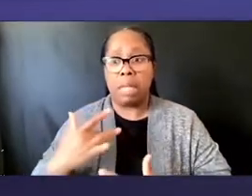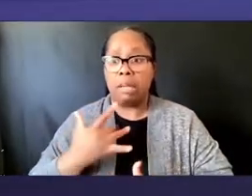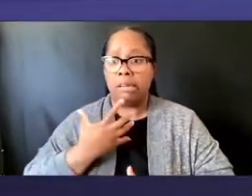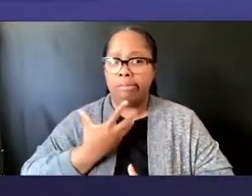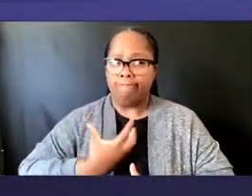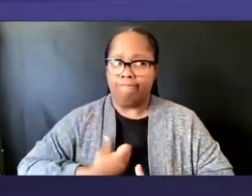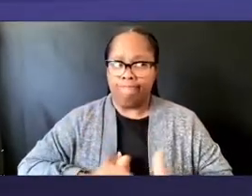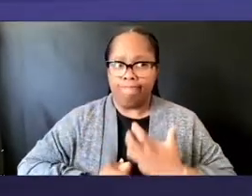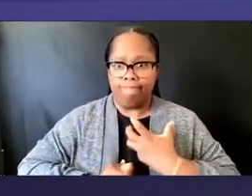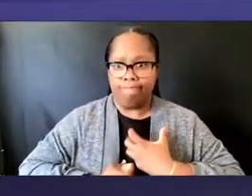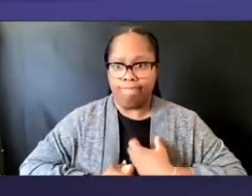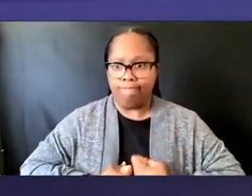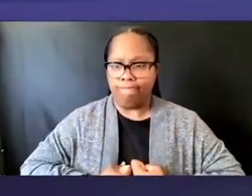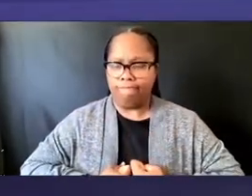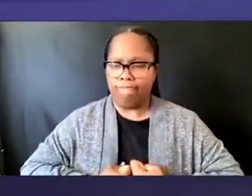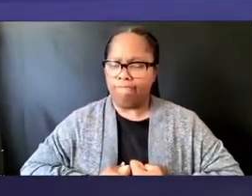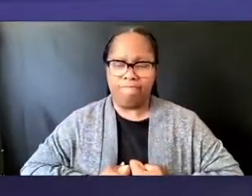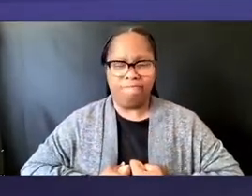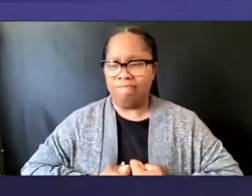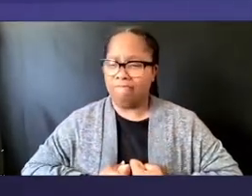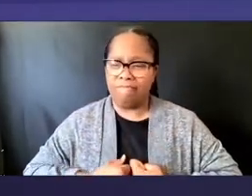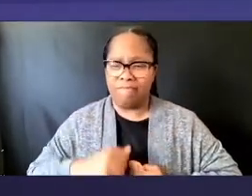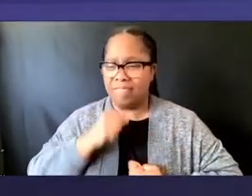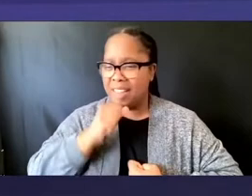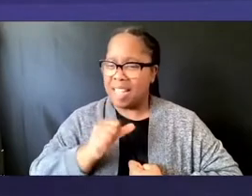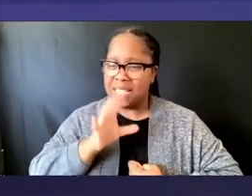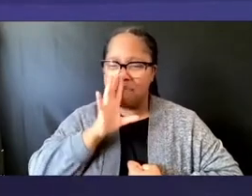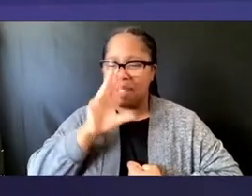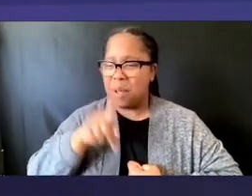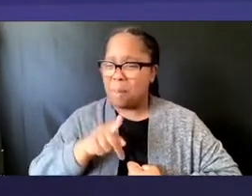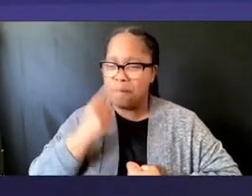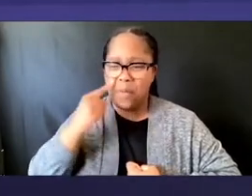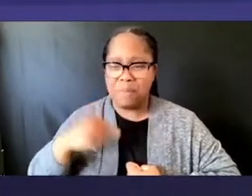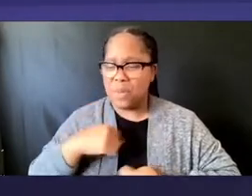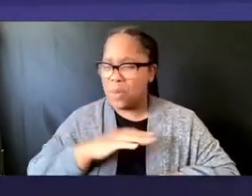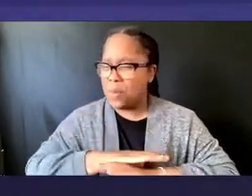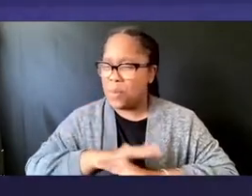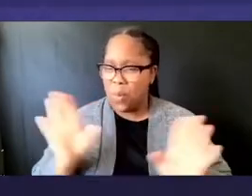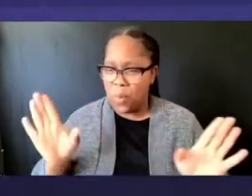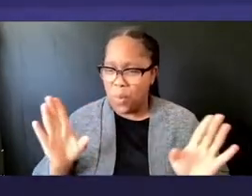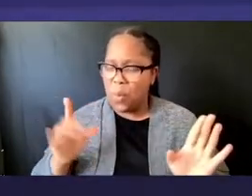(gasping) will not speak over my body anymore. I choose to sing.